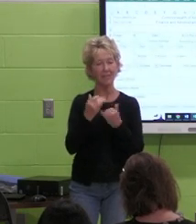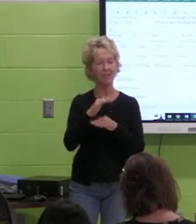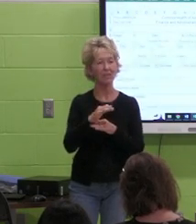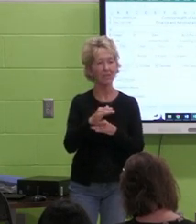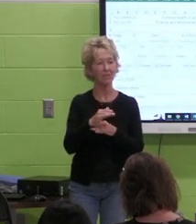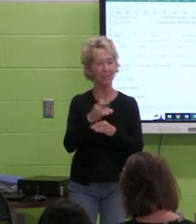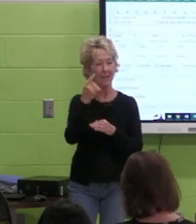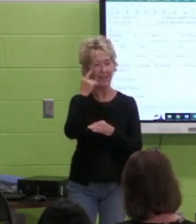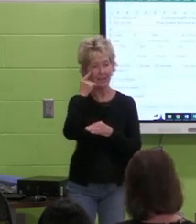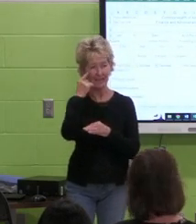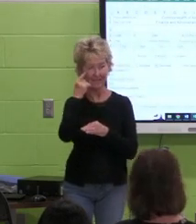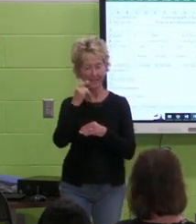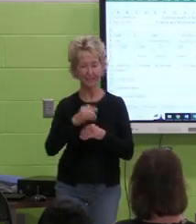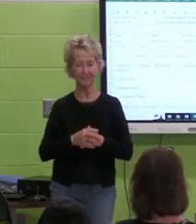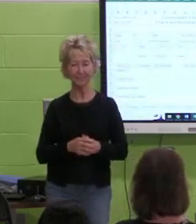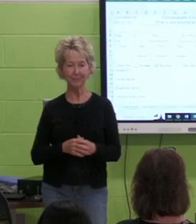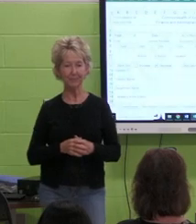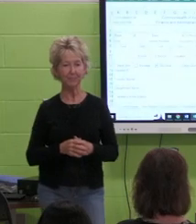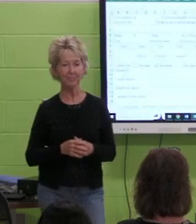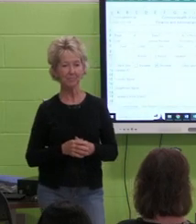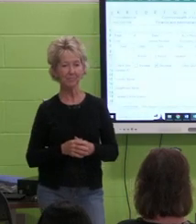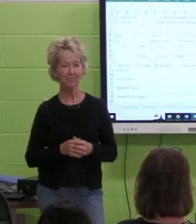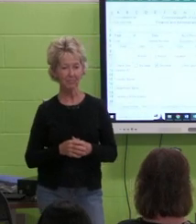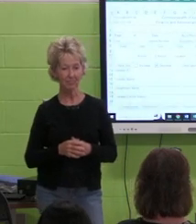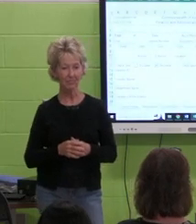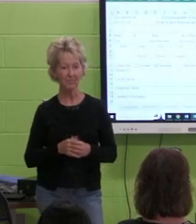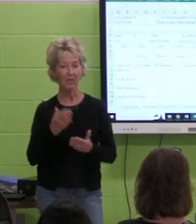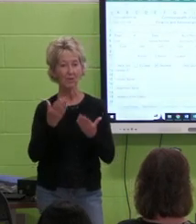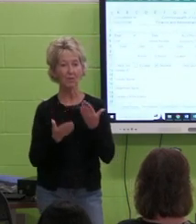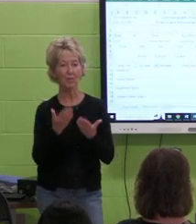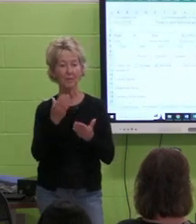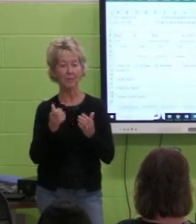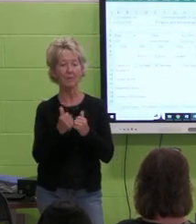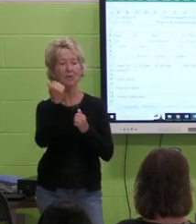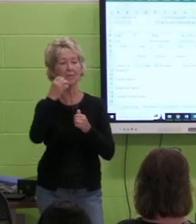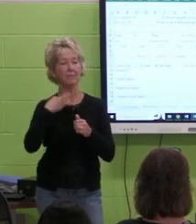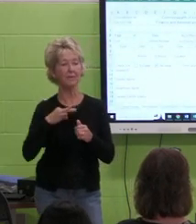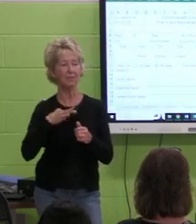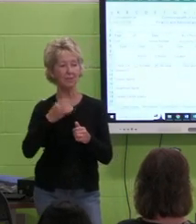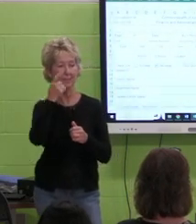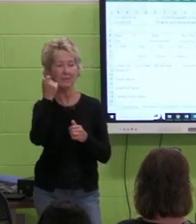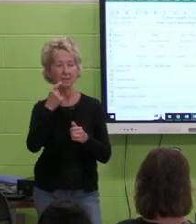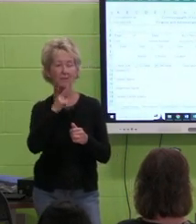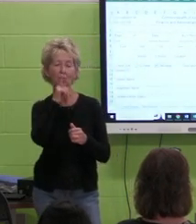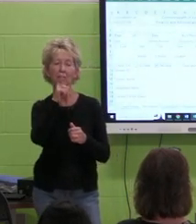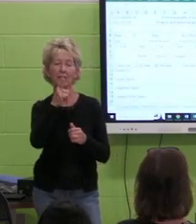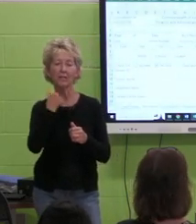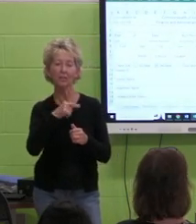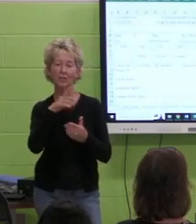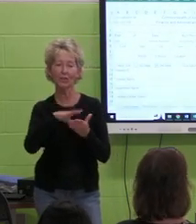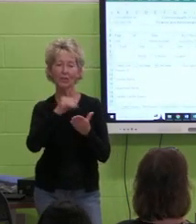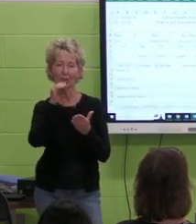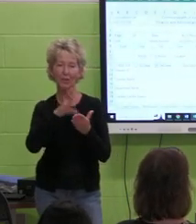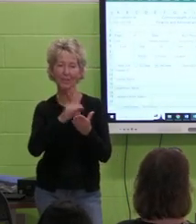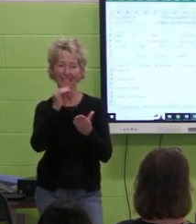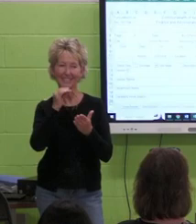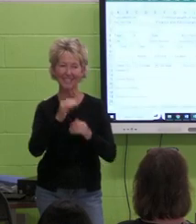me and Shannon I know you agree is probably the most beneficial because we're really learning um